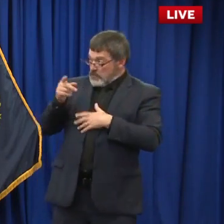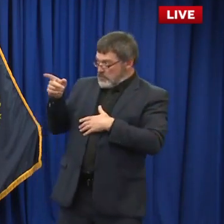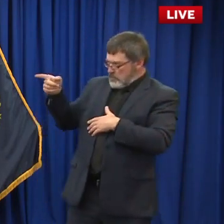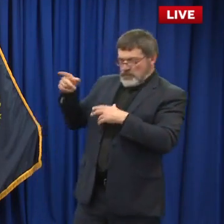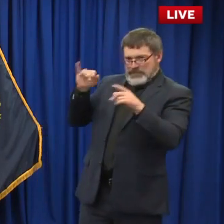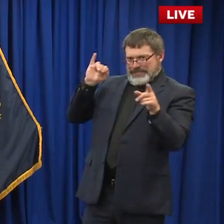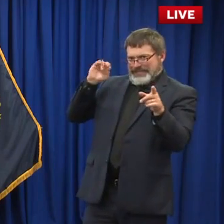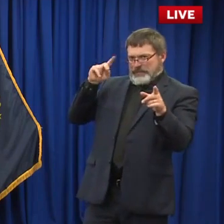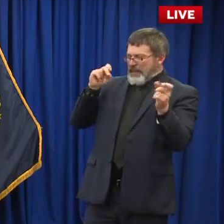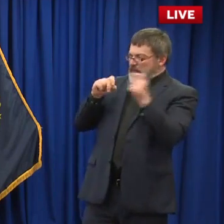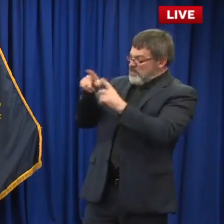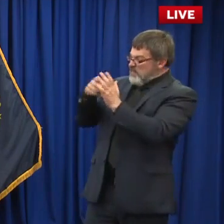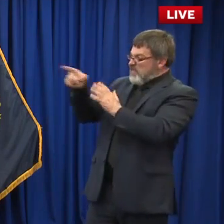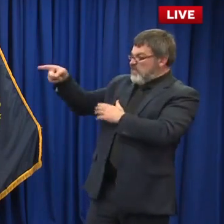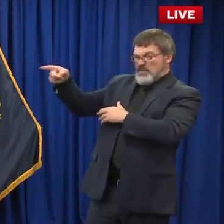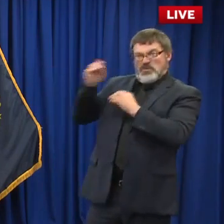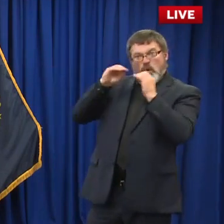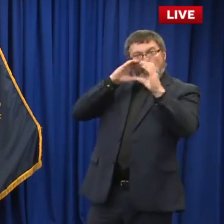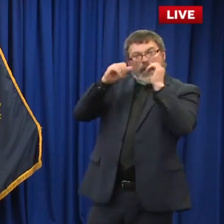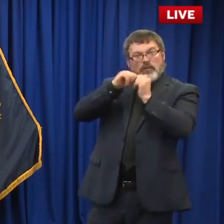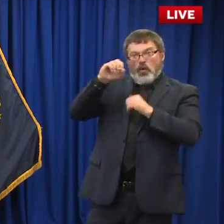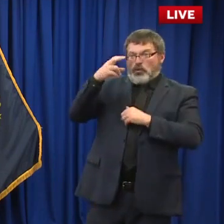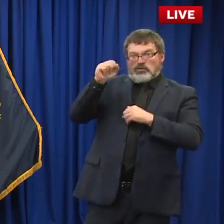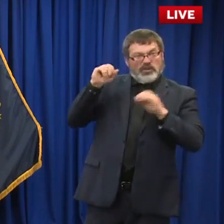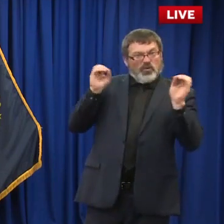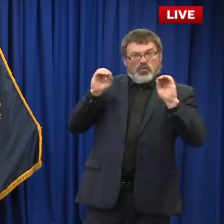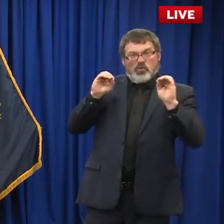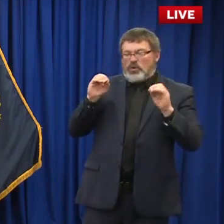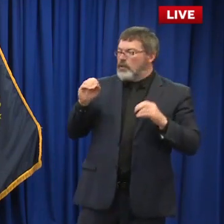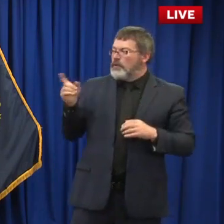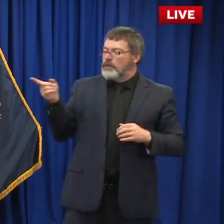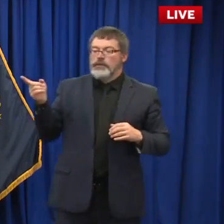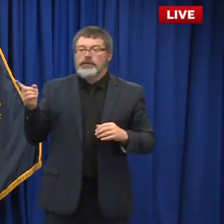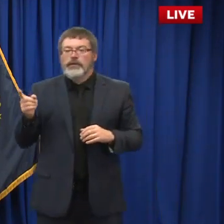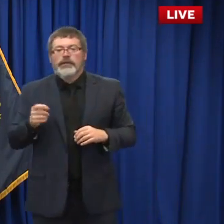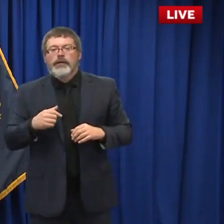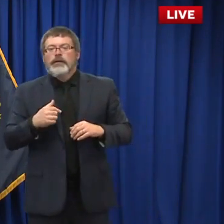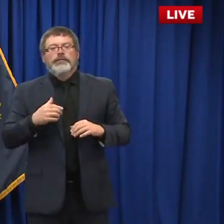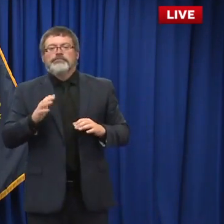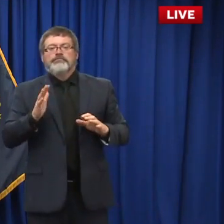YOU ARE COMPLETELY OUT, YOU DON'T HAVE ANY COMMUNICATION WITH OSHA RELATED TO COVID?